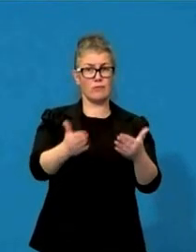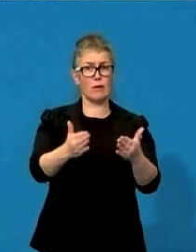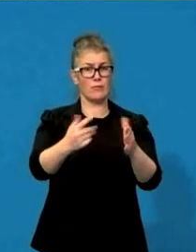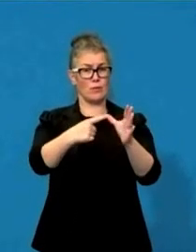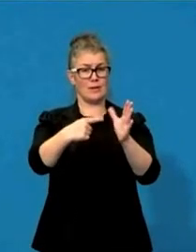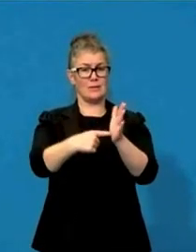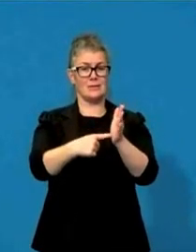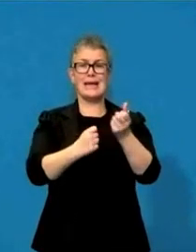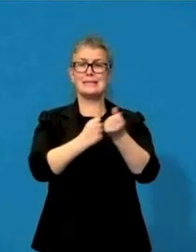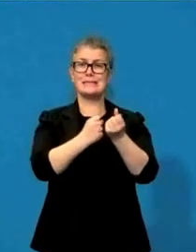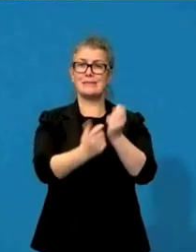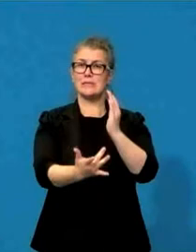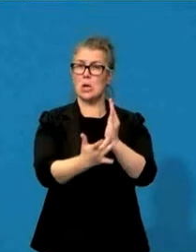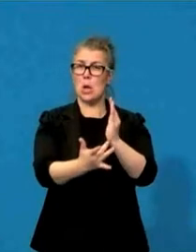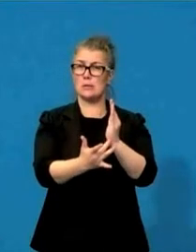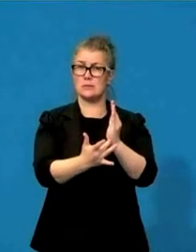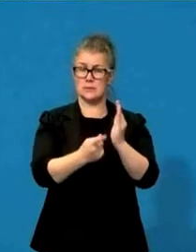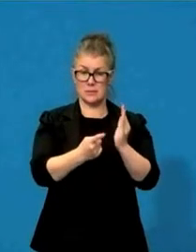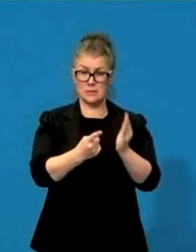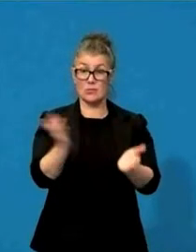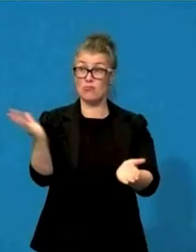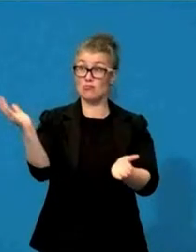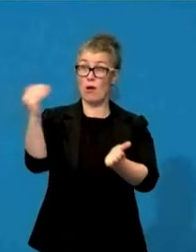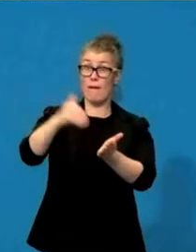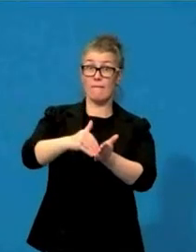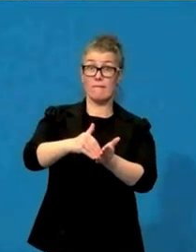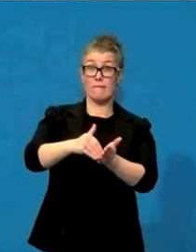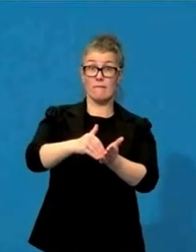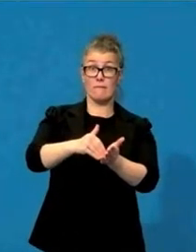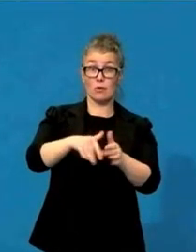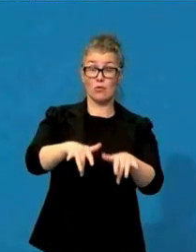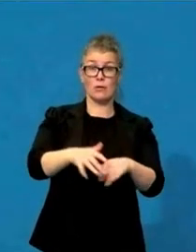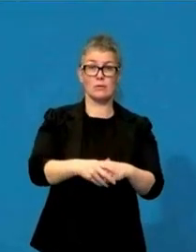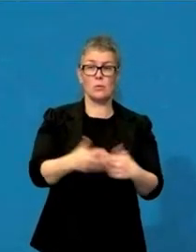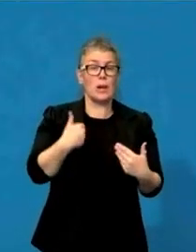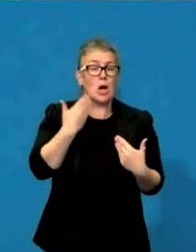Has that arrived for Ronita, do you know? Well, I don't really know what that word means.